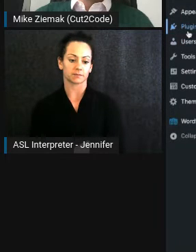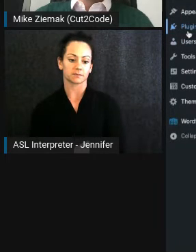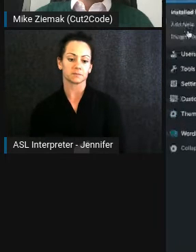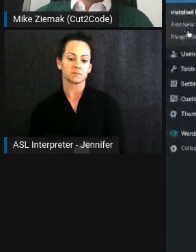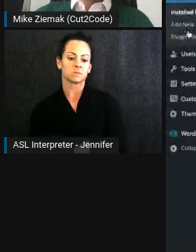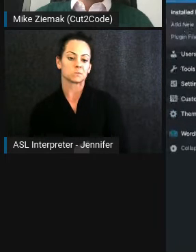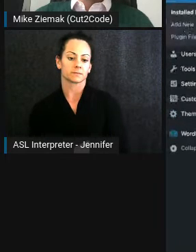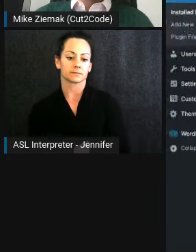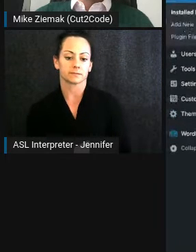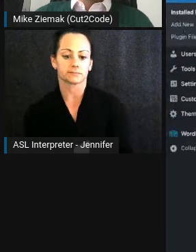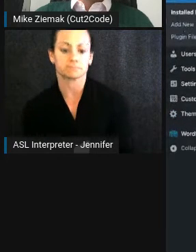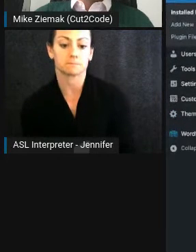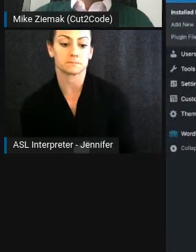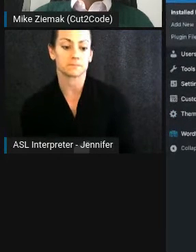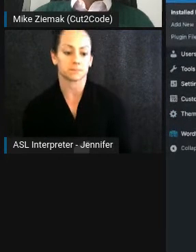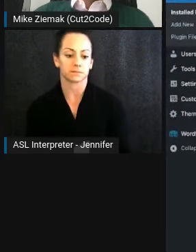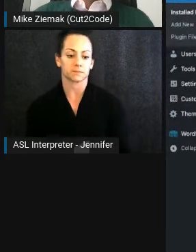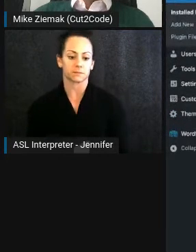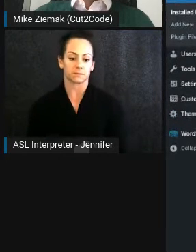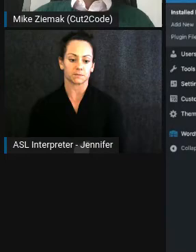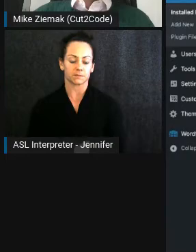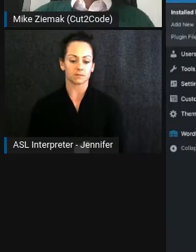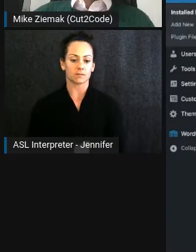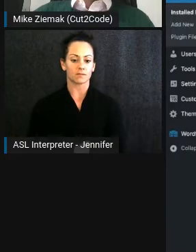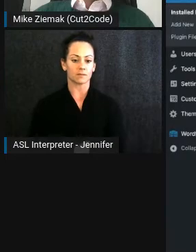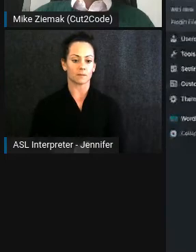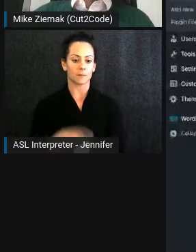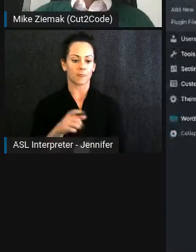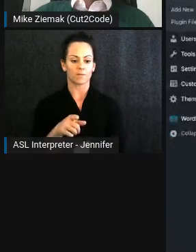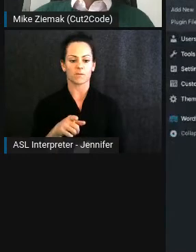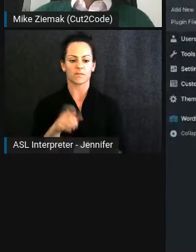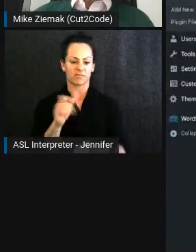Pages, plugins, deactivate, and let's try another one.